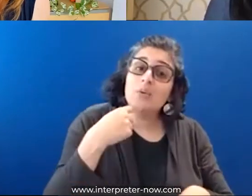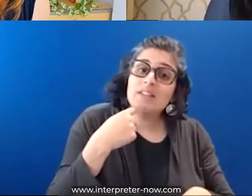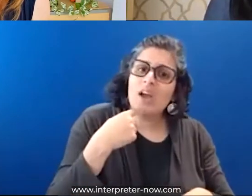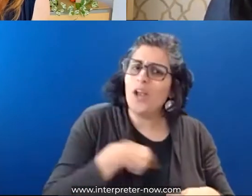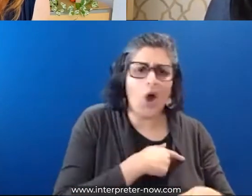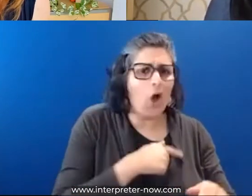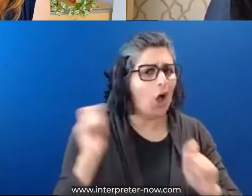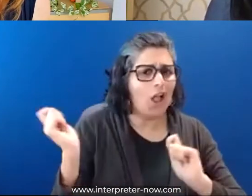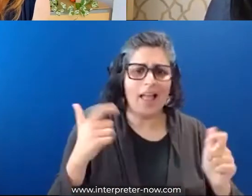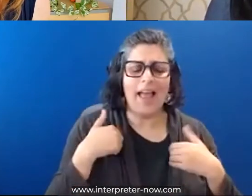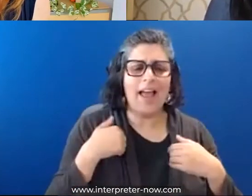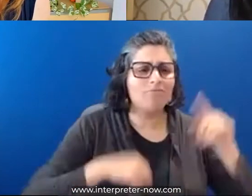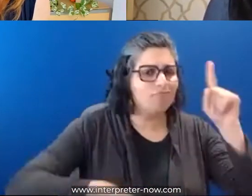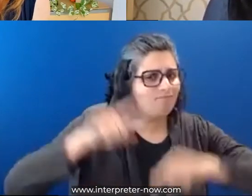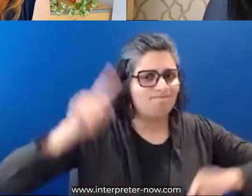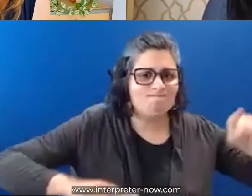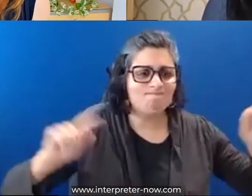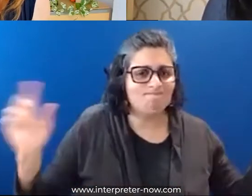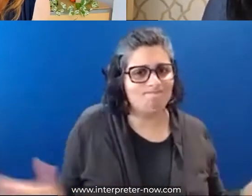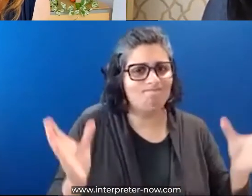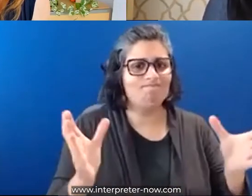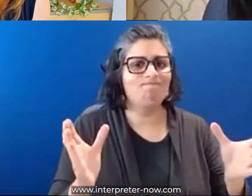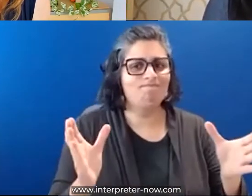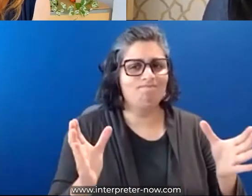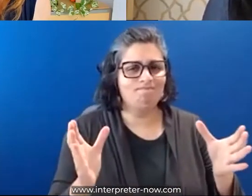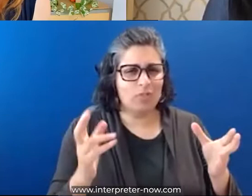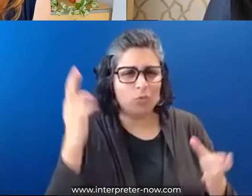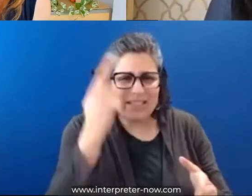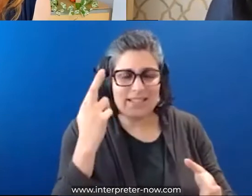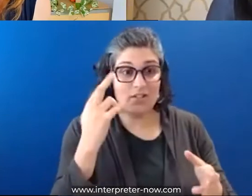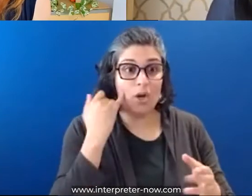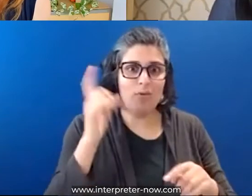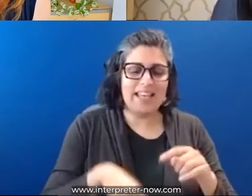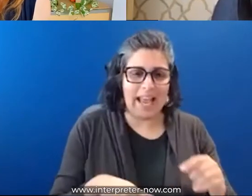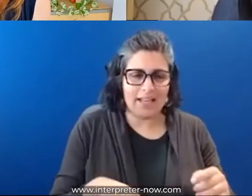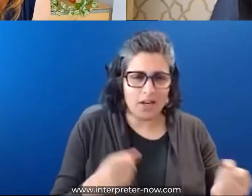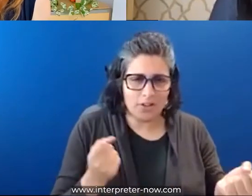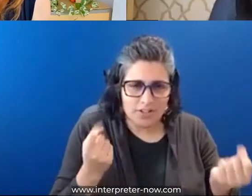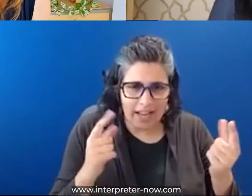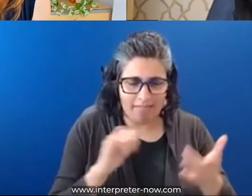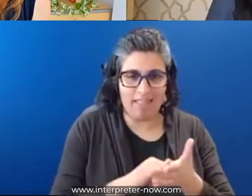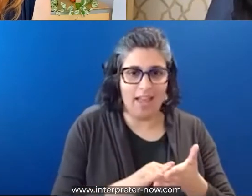If we don't understand each other's motivations, we won't be able to find common ground. So, listen to understand. I always ask.